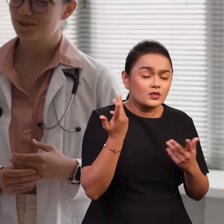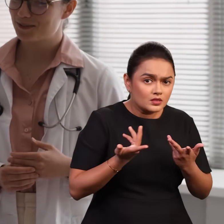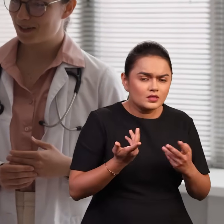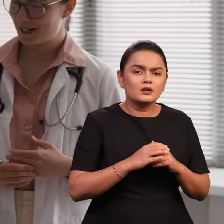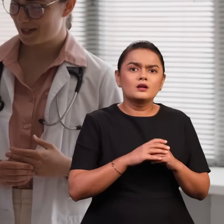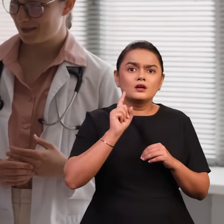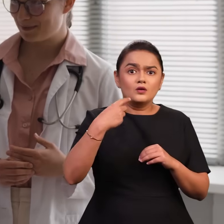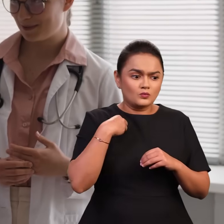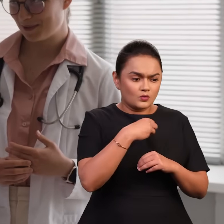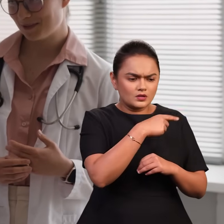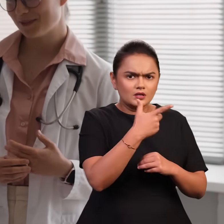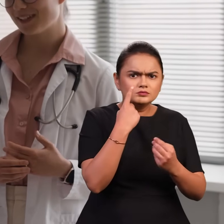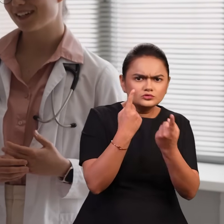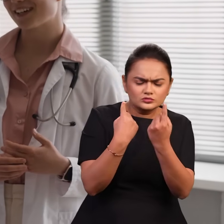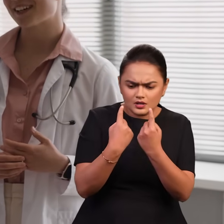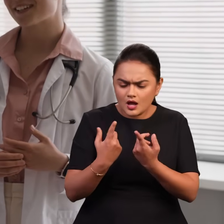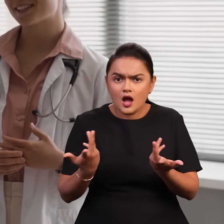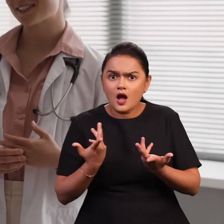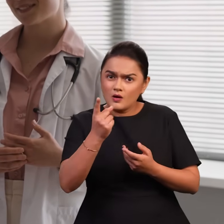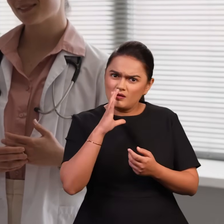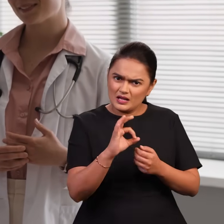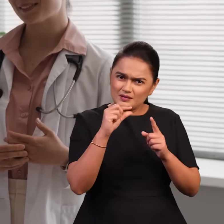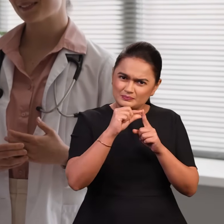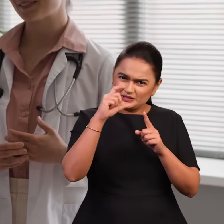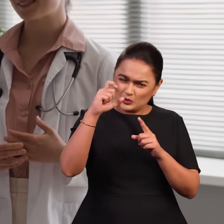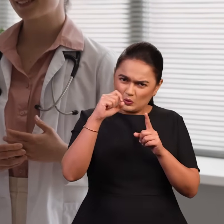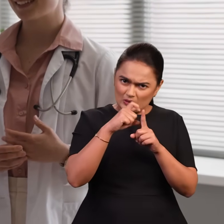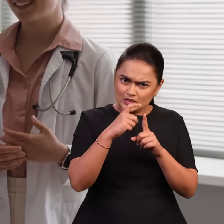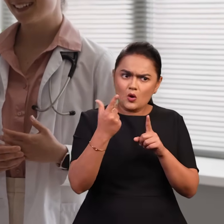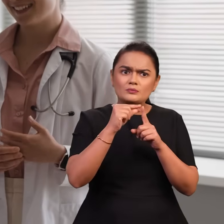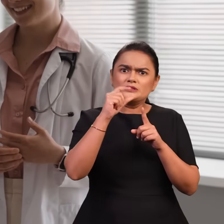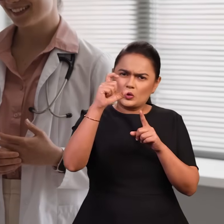How will the doctor diagnose you?